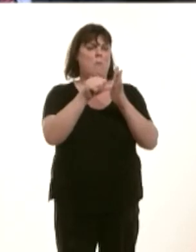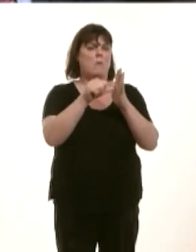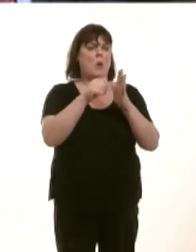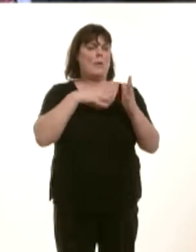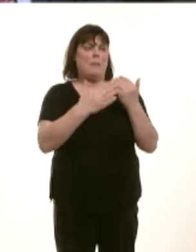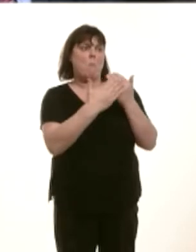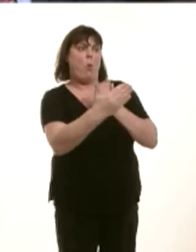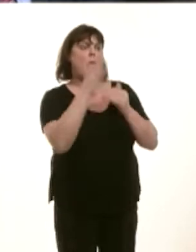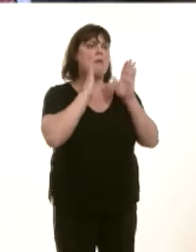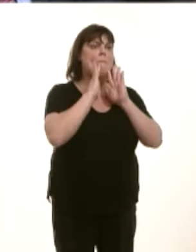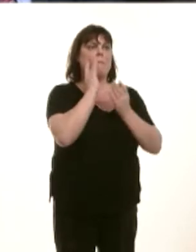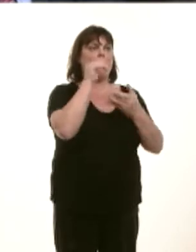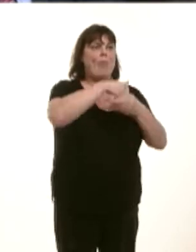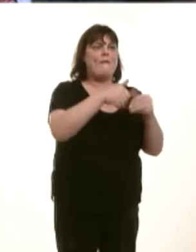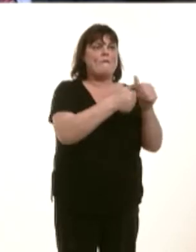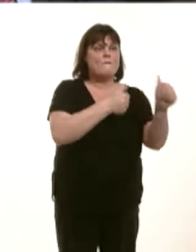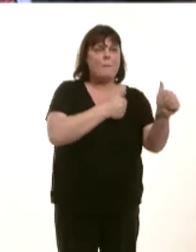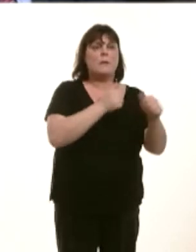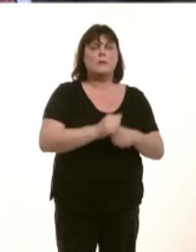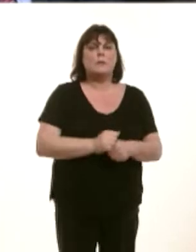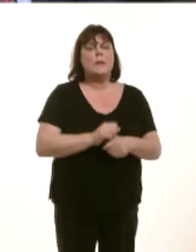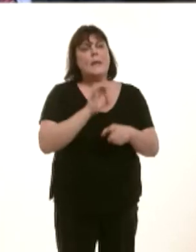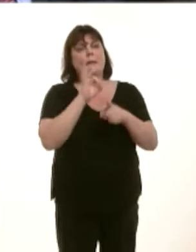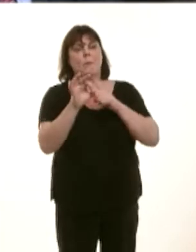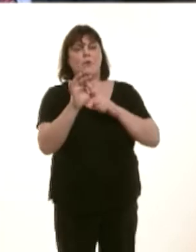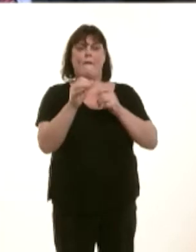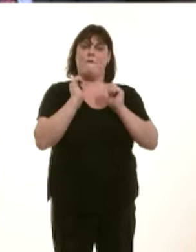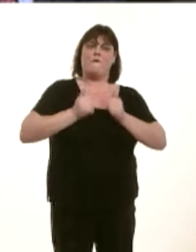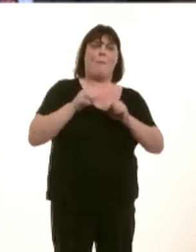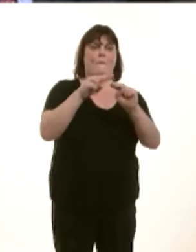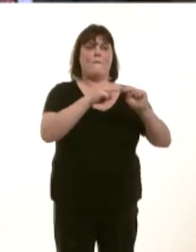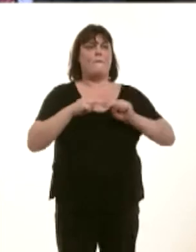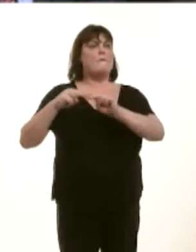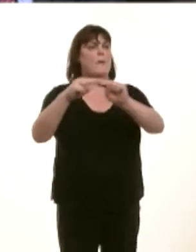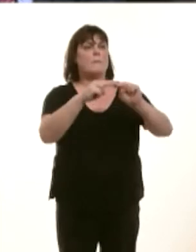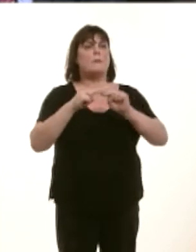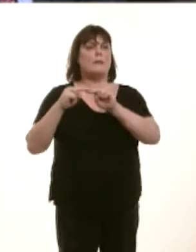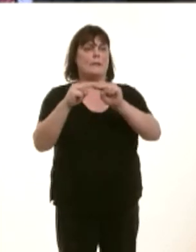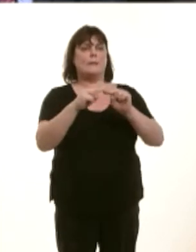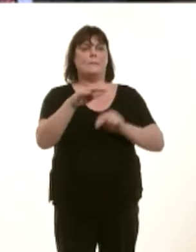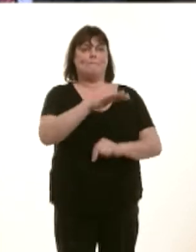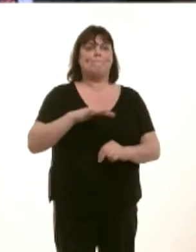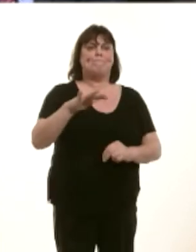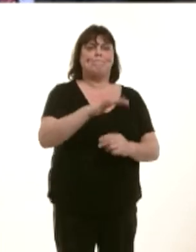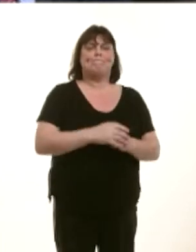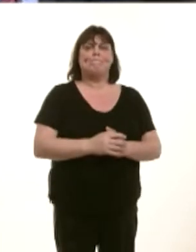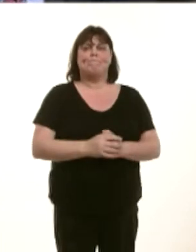farming. There is a tendency, particularly in farming families, I know, for people to